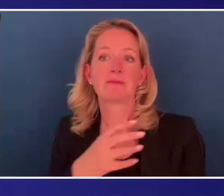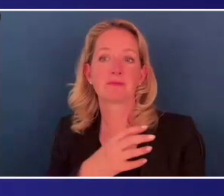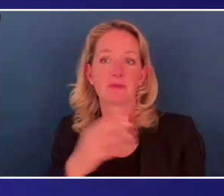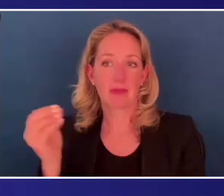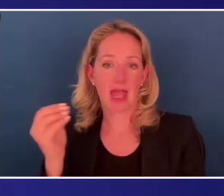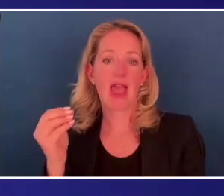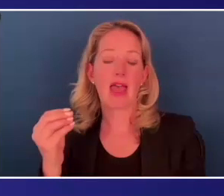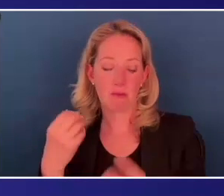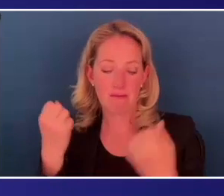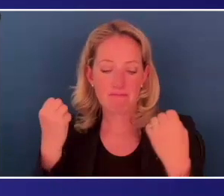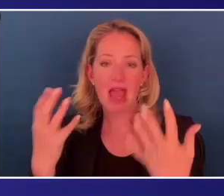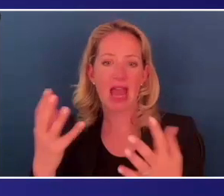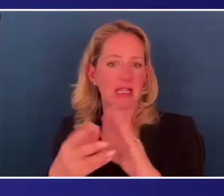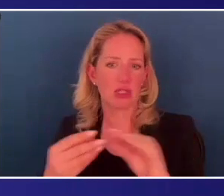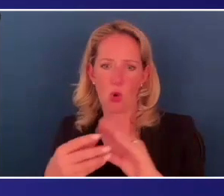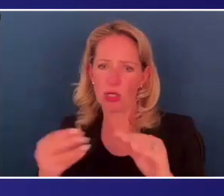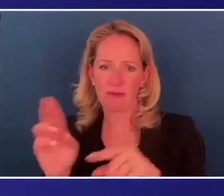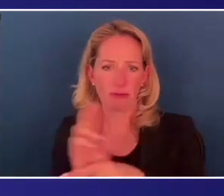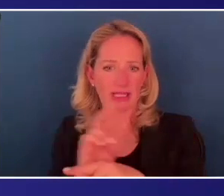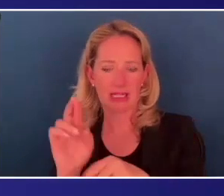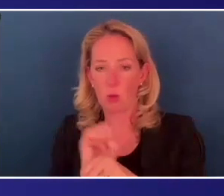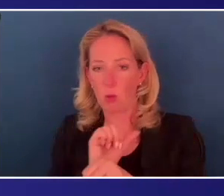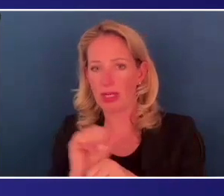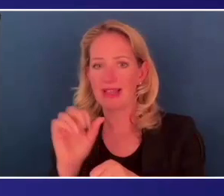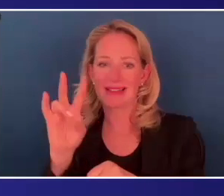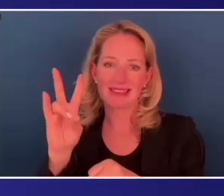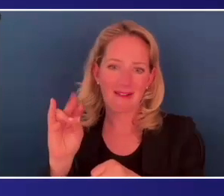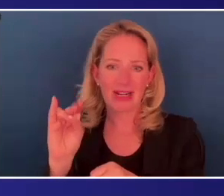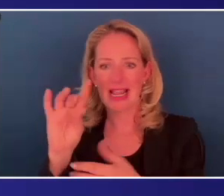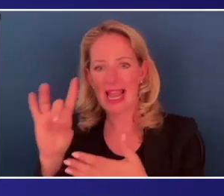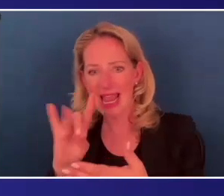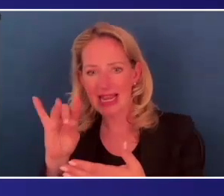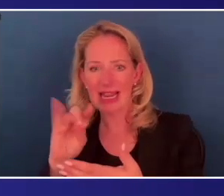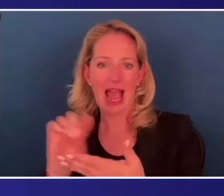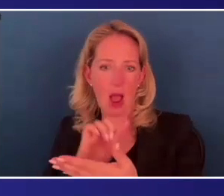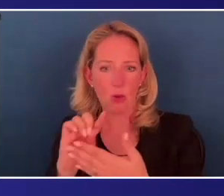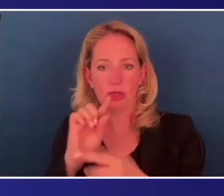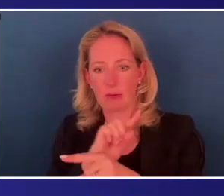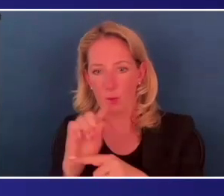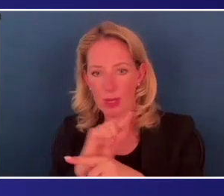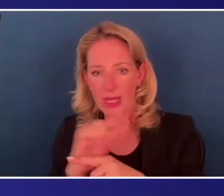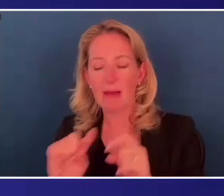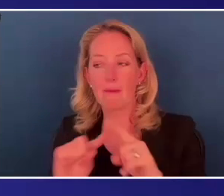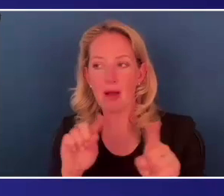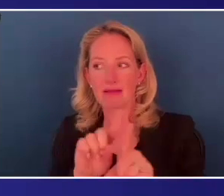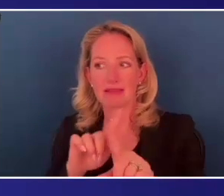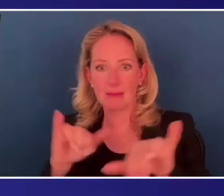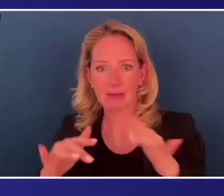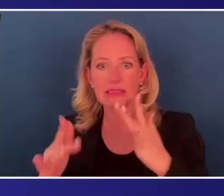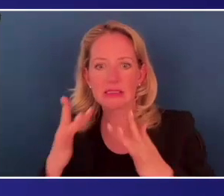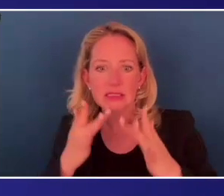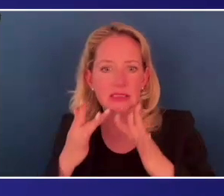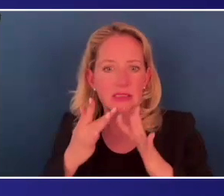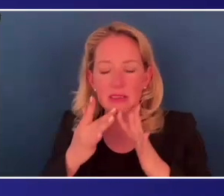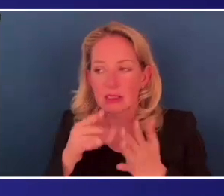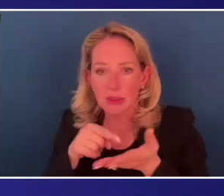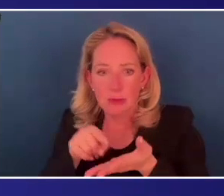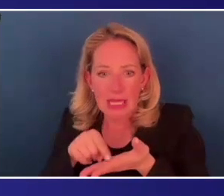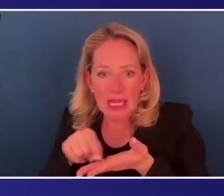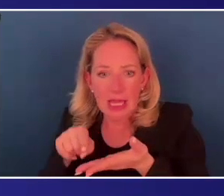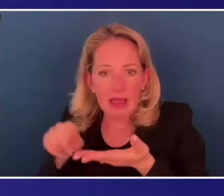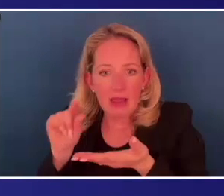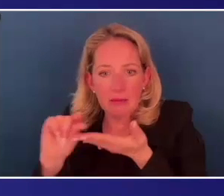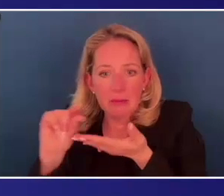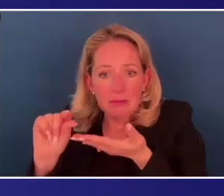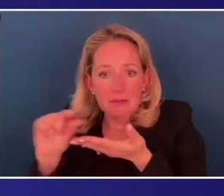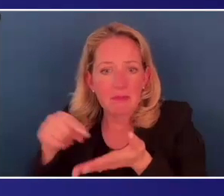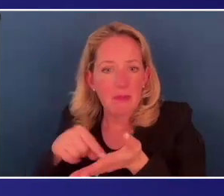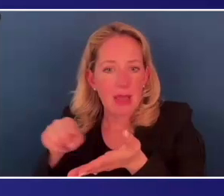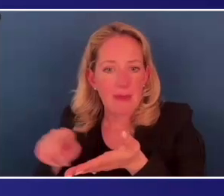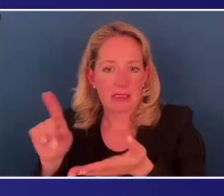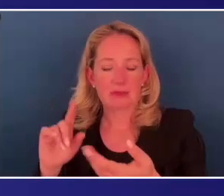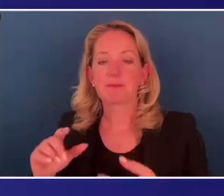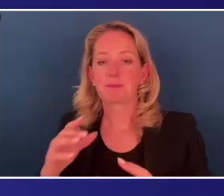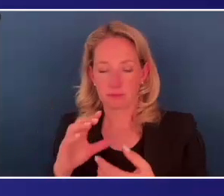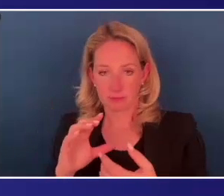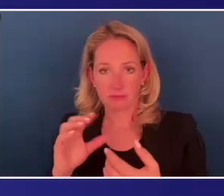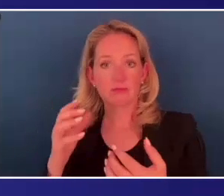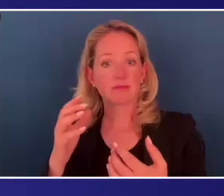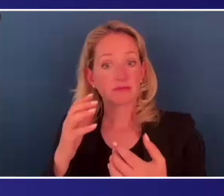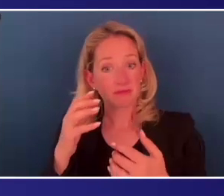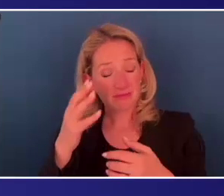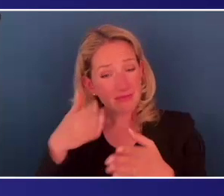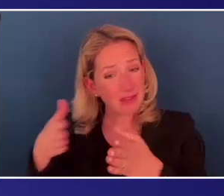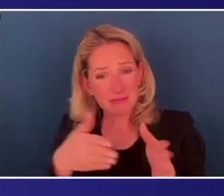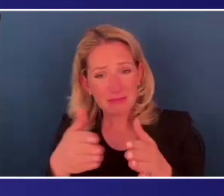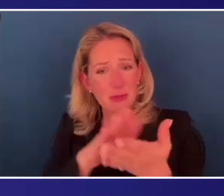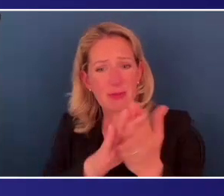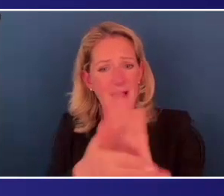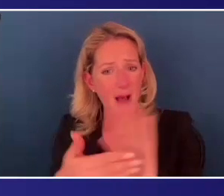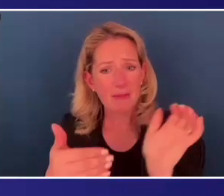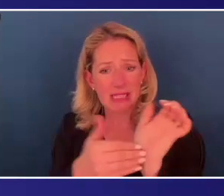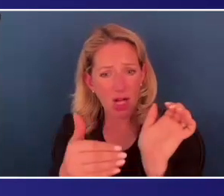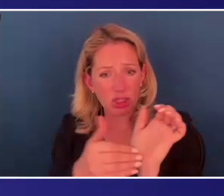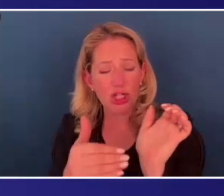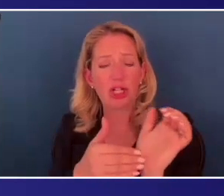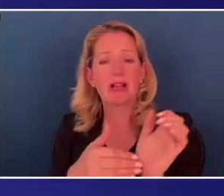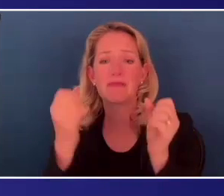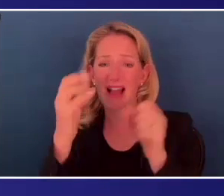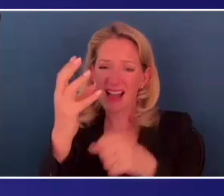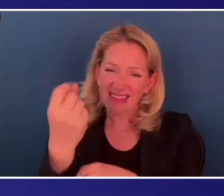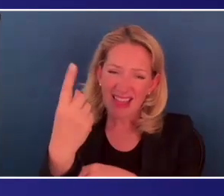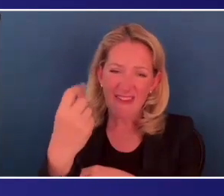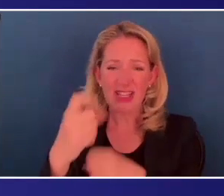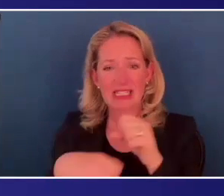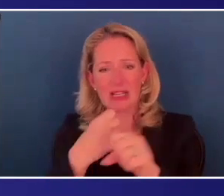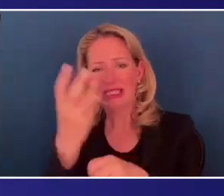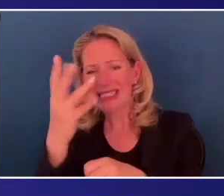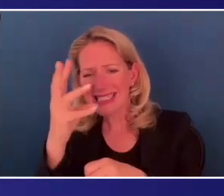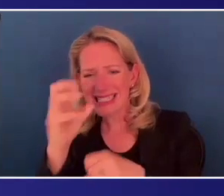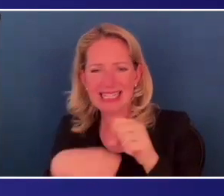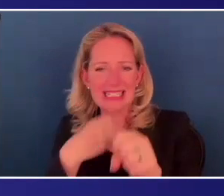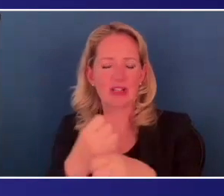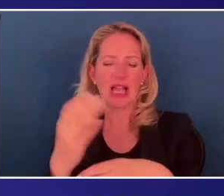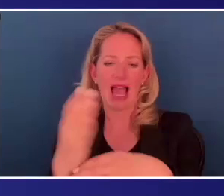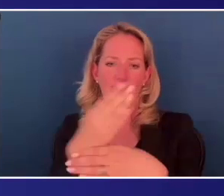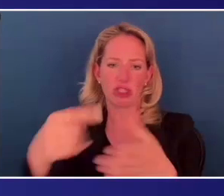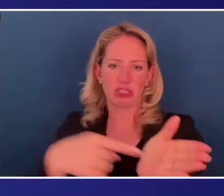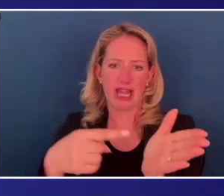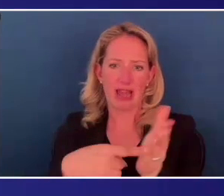But struggling to make ends meet with the current payments that we're getting. The road to becoming a doctor is 11 to 16 years with average debt weigh above $200,000 for graduates.